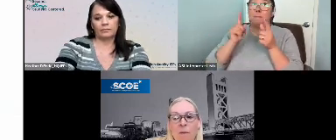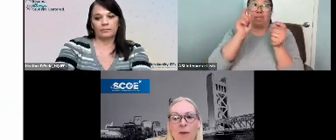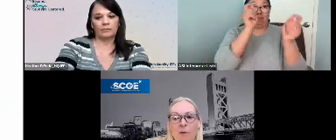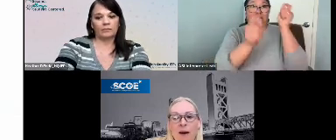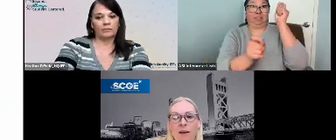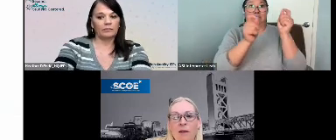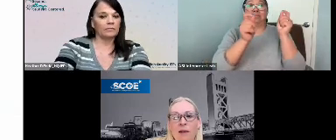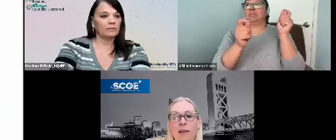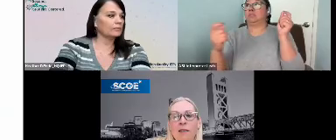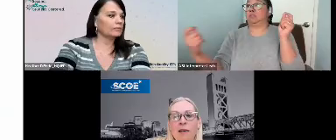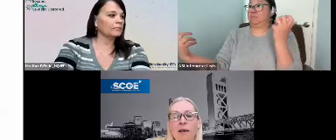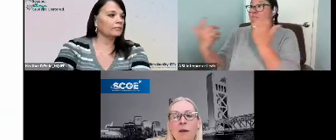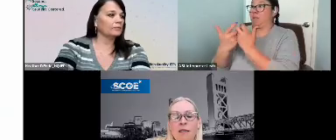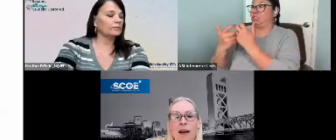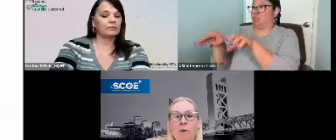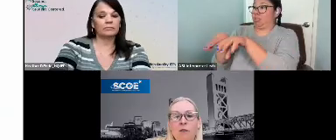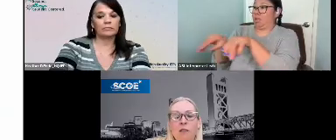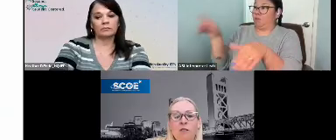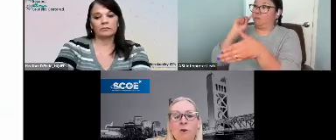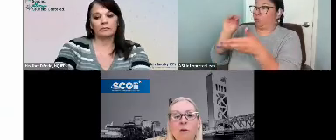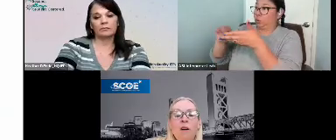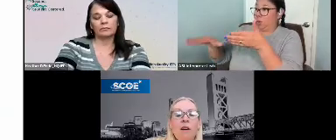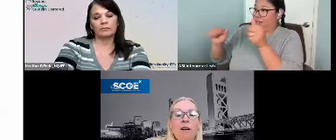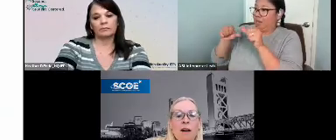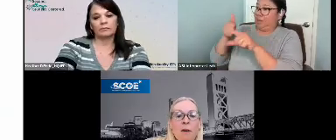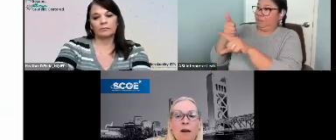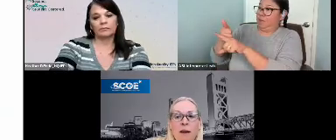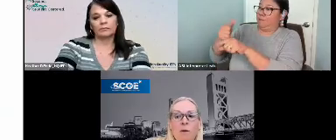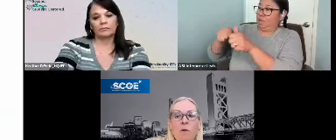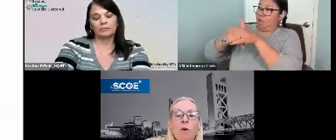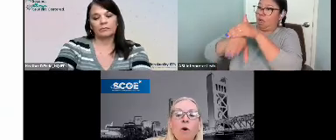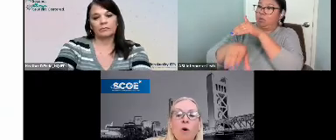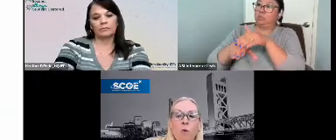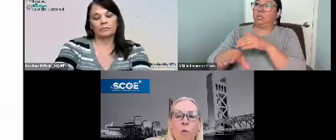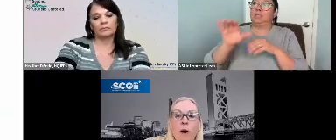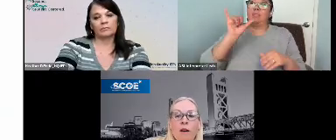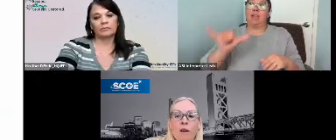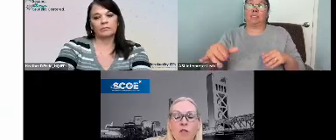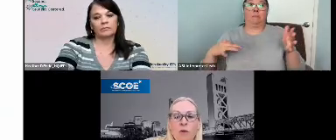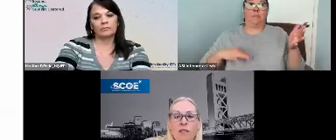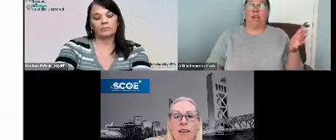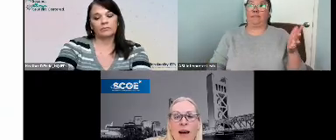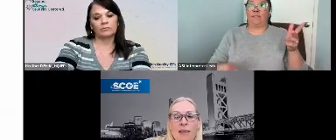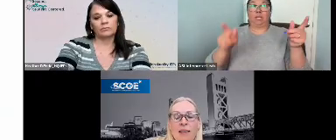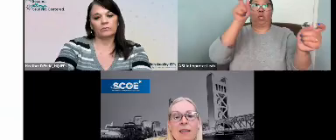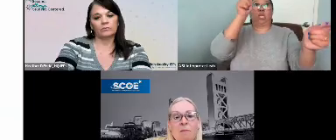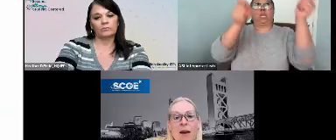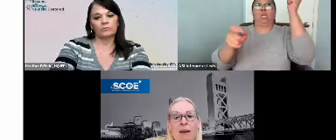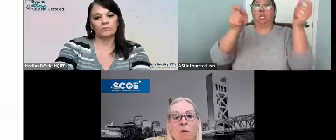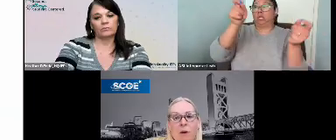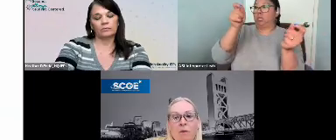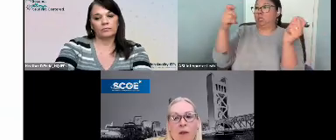the alt pathway is it can be scaffolded to um a level where students can access and it making it